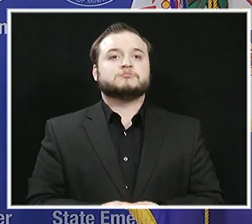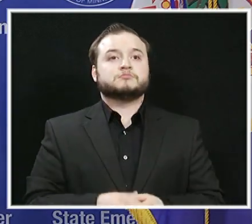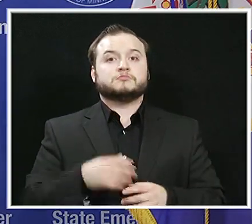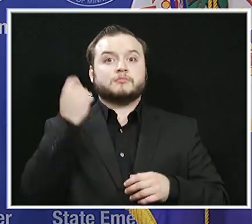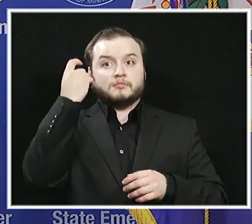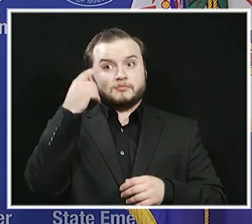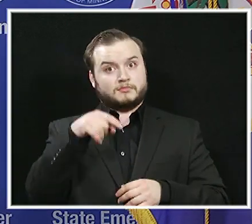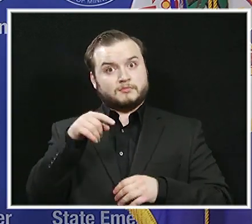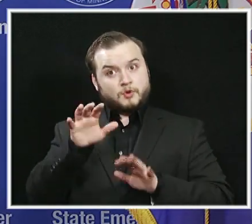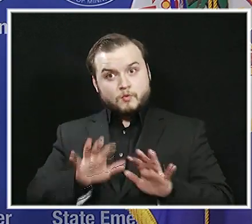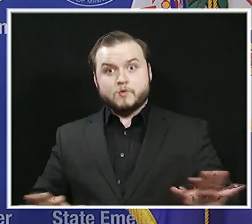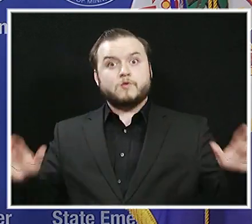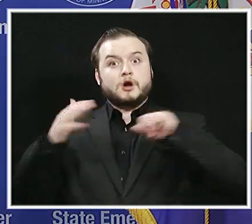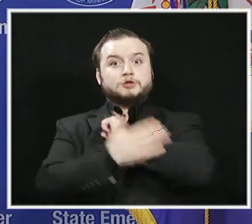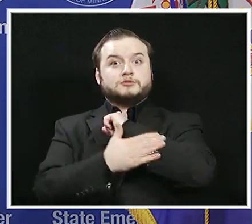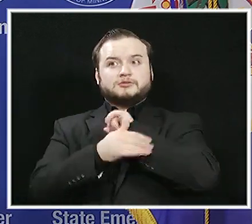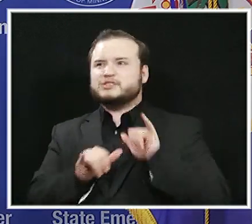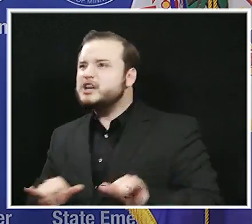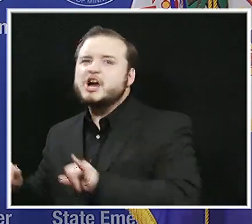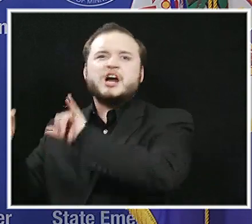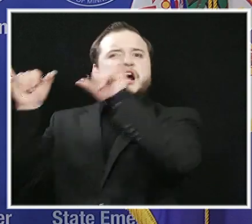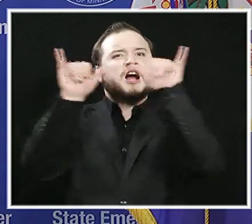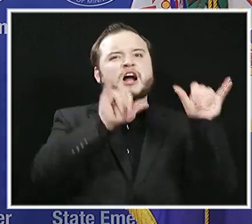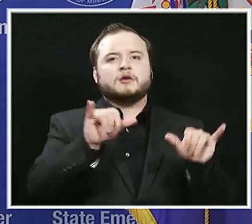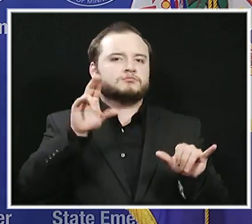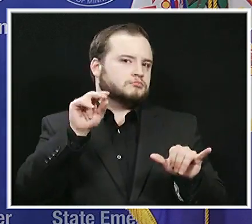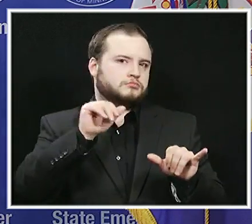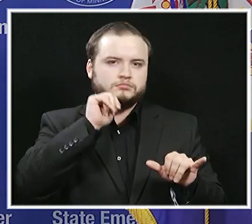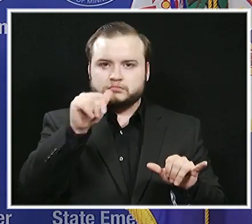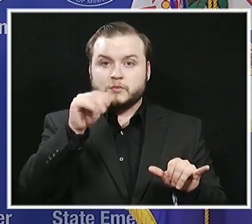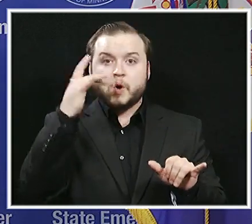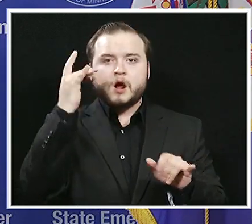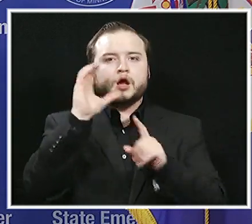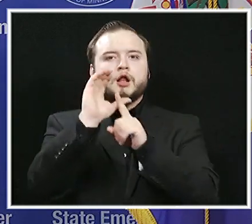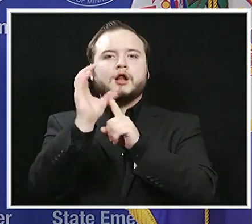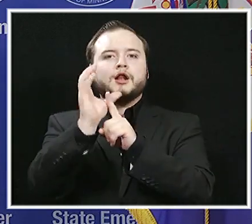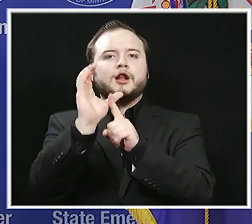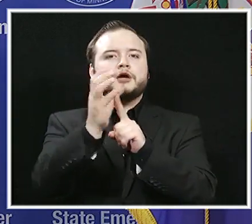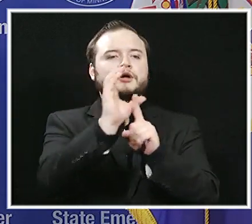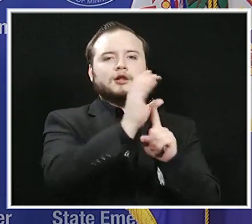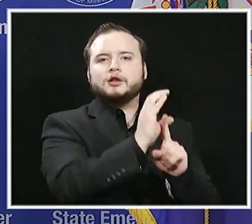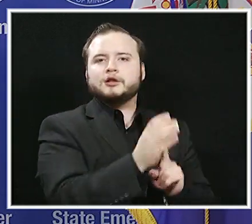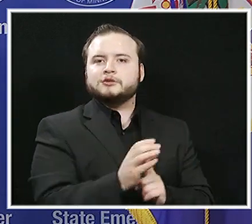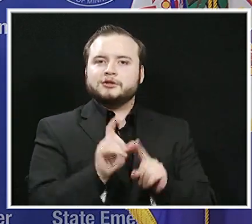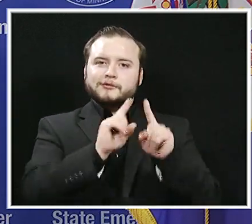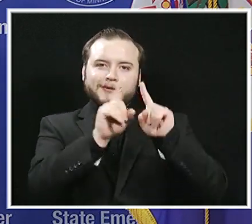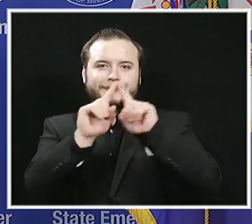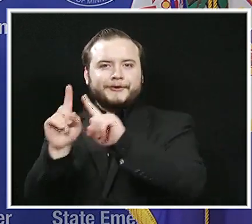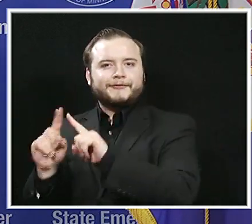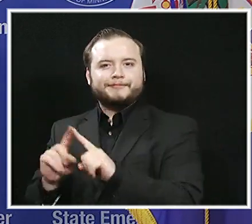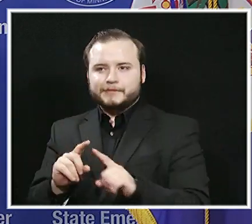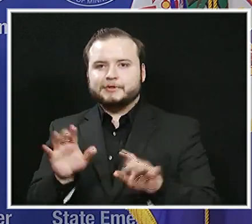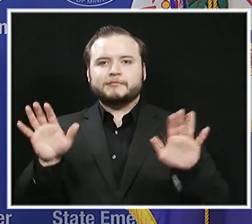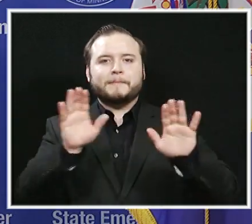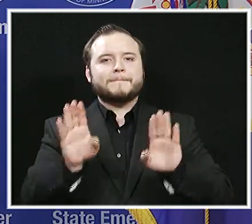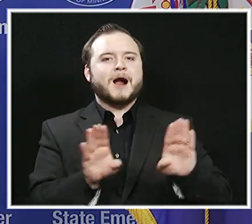behavioral sciences. Not all countries have responded the same way, and I would argue there are strong cultural implications there.